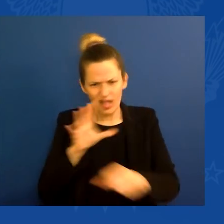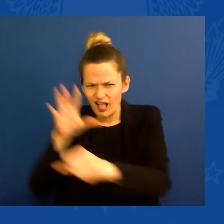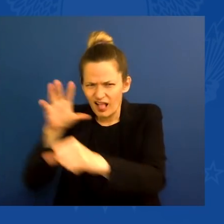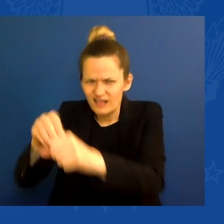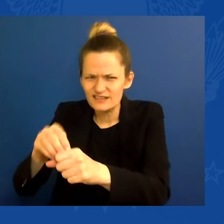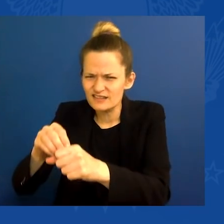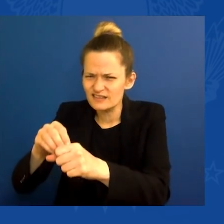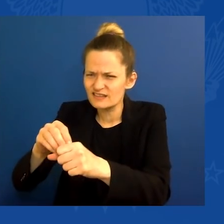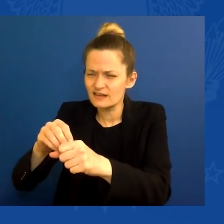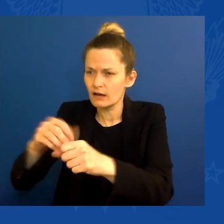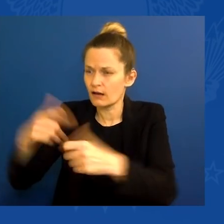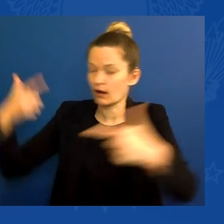you're law enforcement officers.